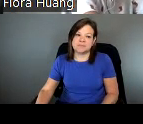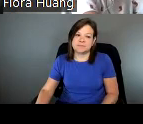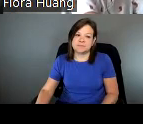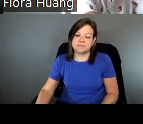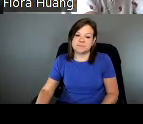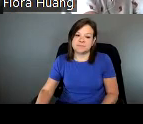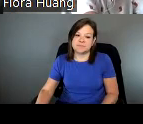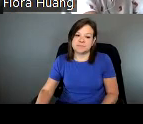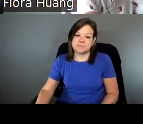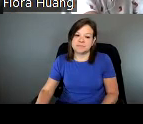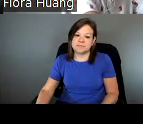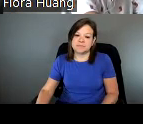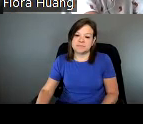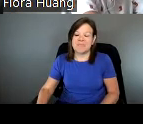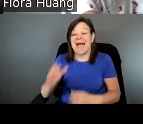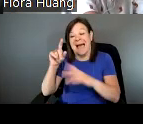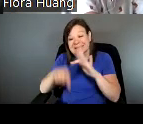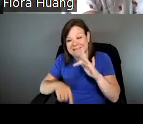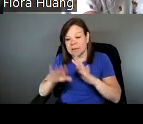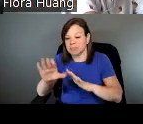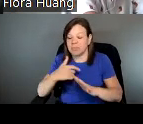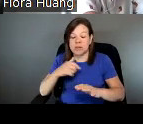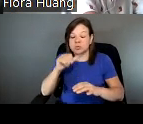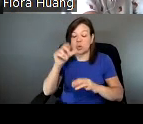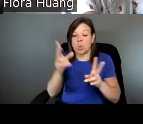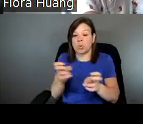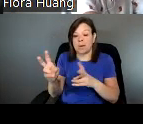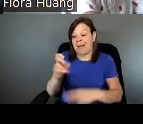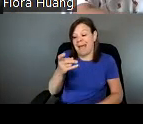but don't export your PowerPoint to a PDF